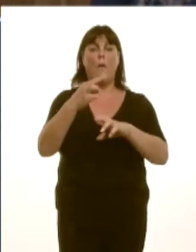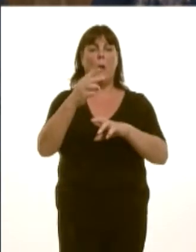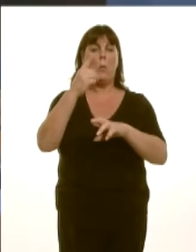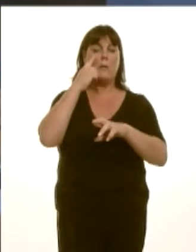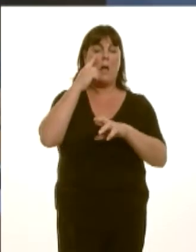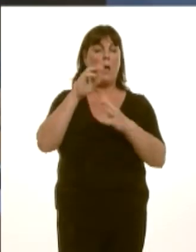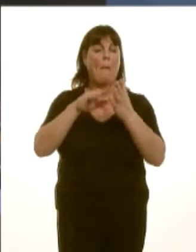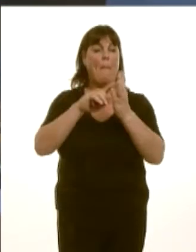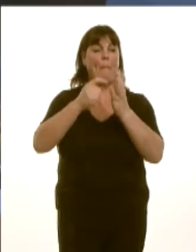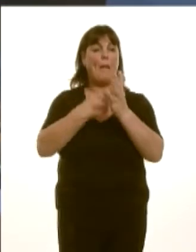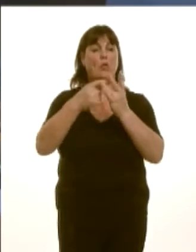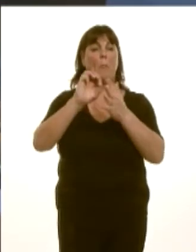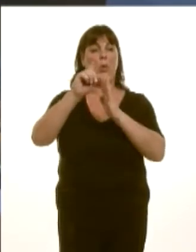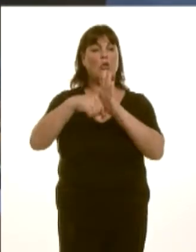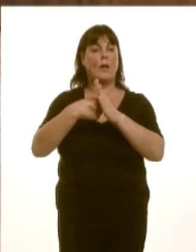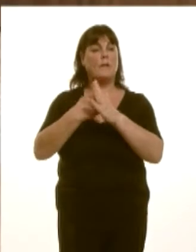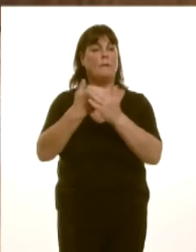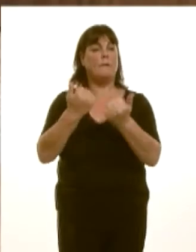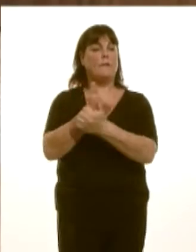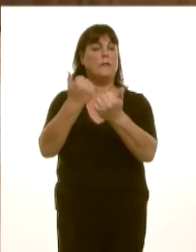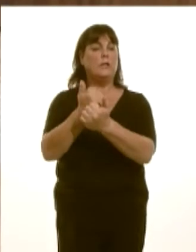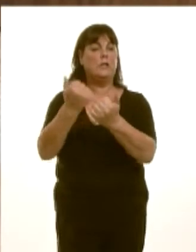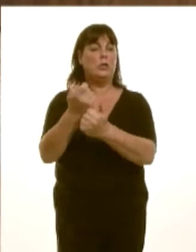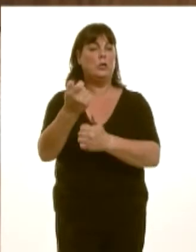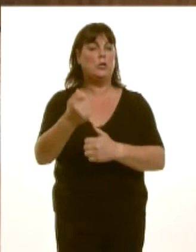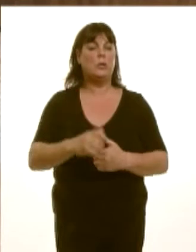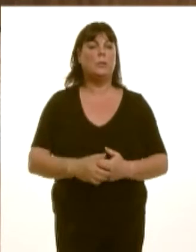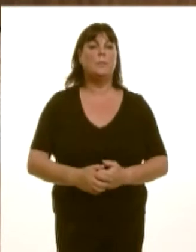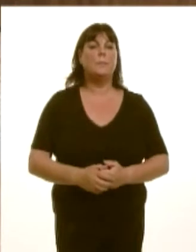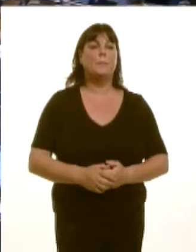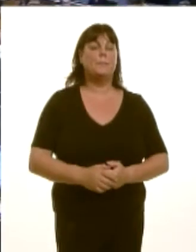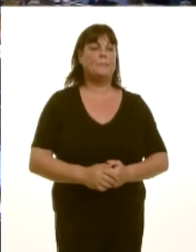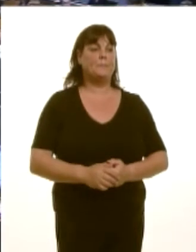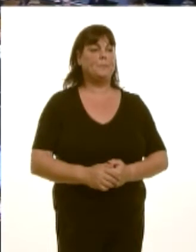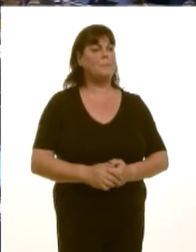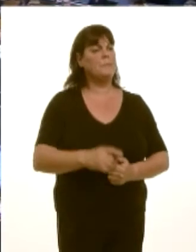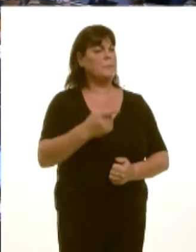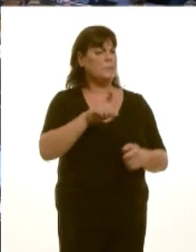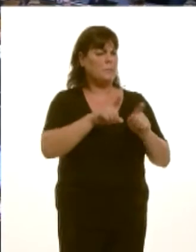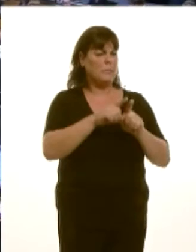Leanne Wood: If I can echo the comments made previously, people in the Valleys must see